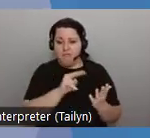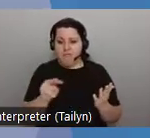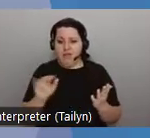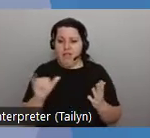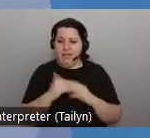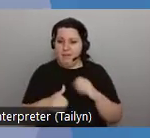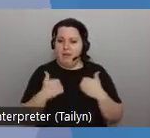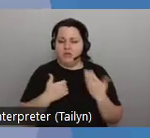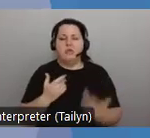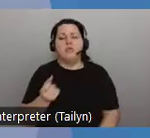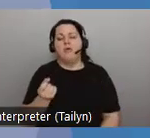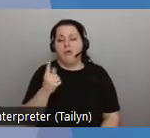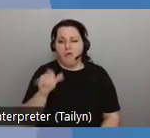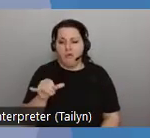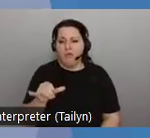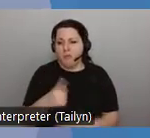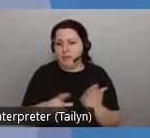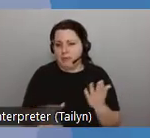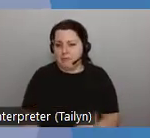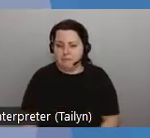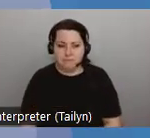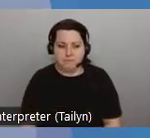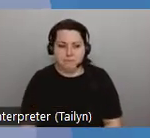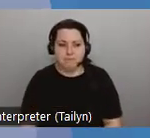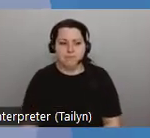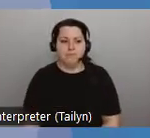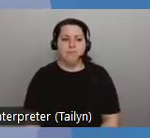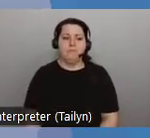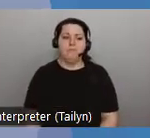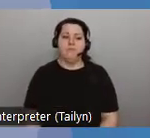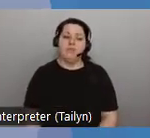email addresses are written out, so as long as it reads like that